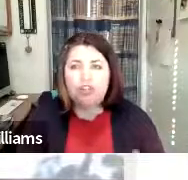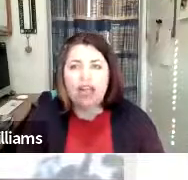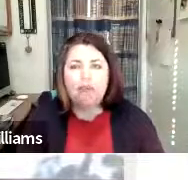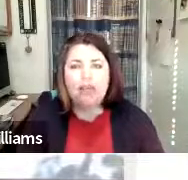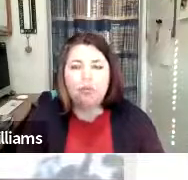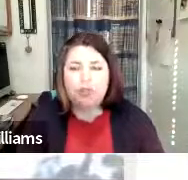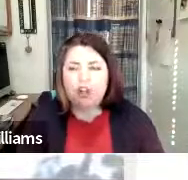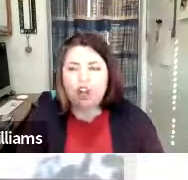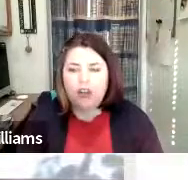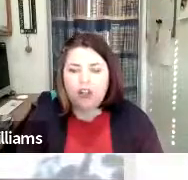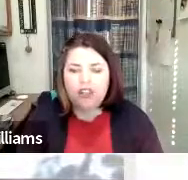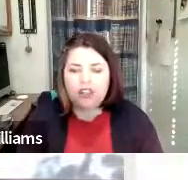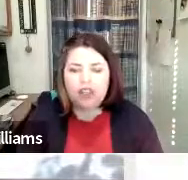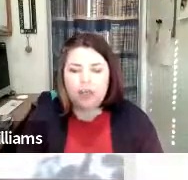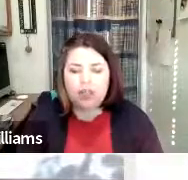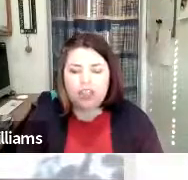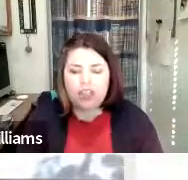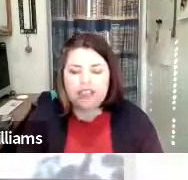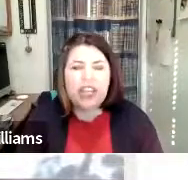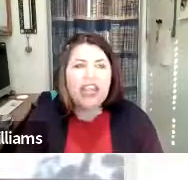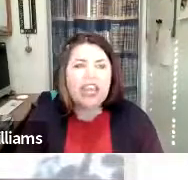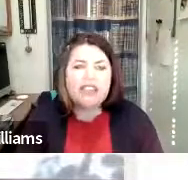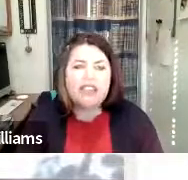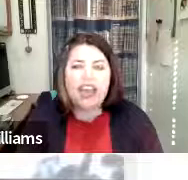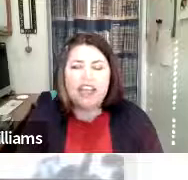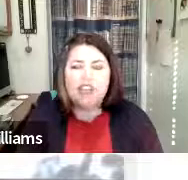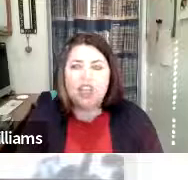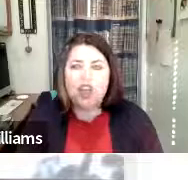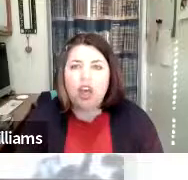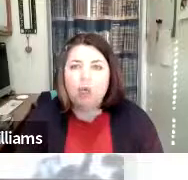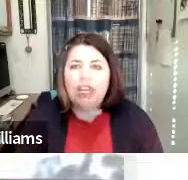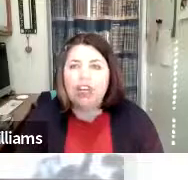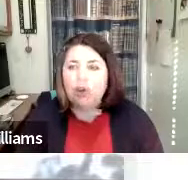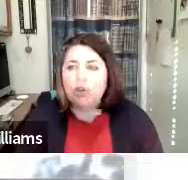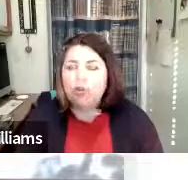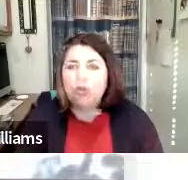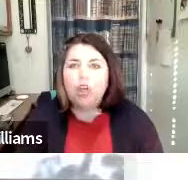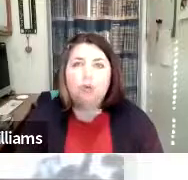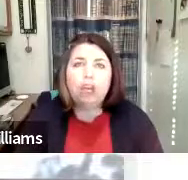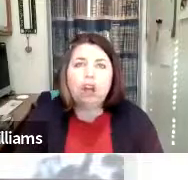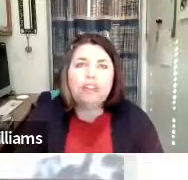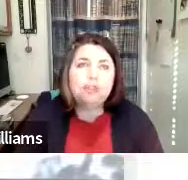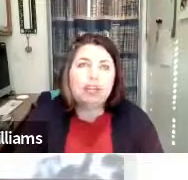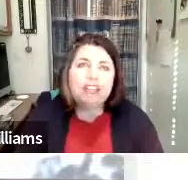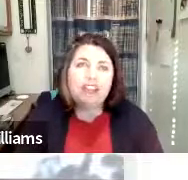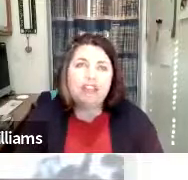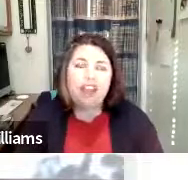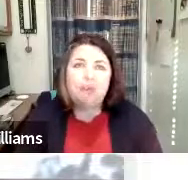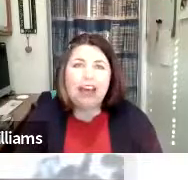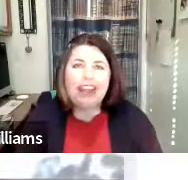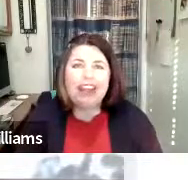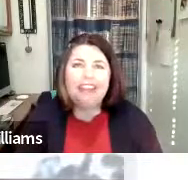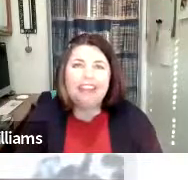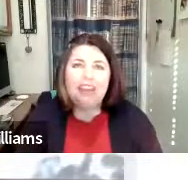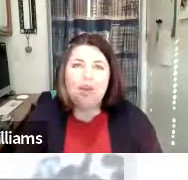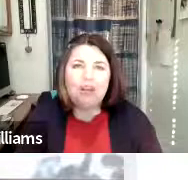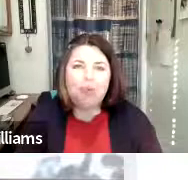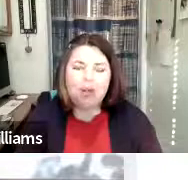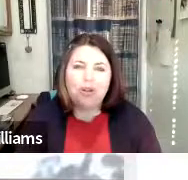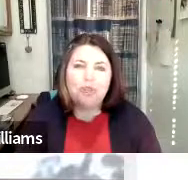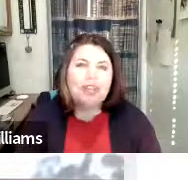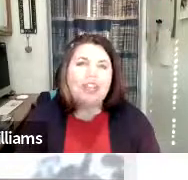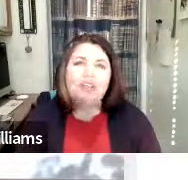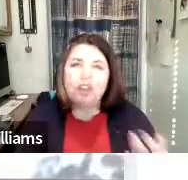overlapping with our other projects, is that we can go through the OCR that's been identified by the OCR workgroup that they've